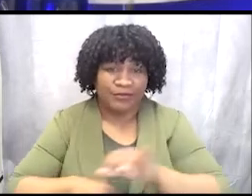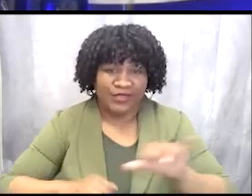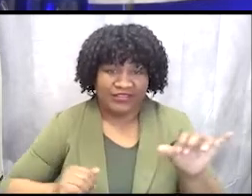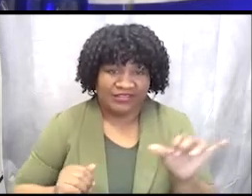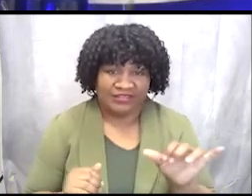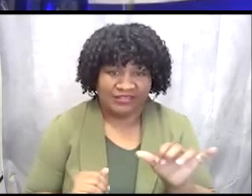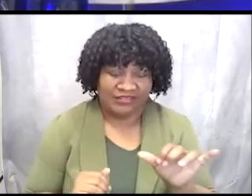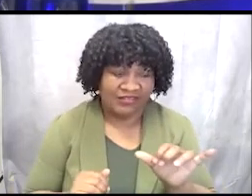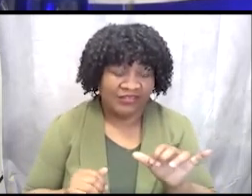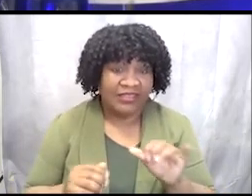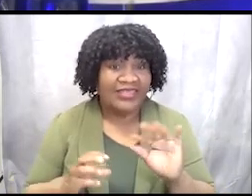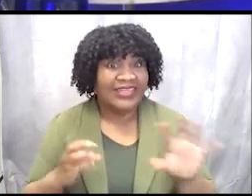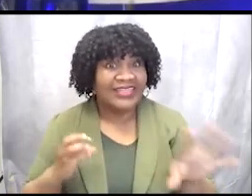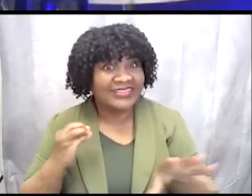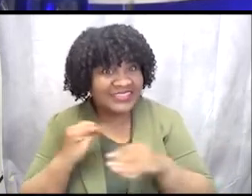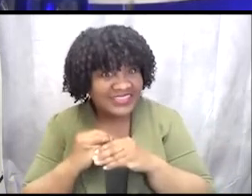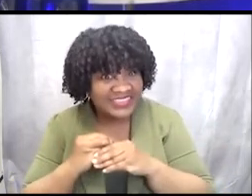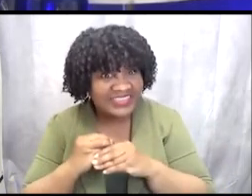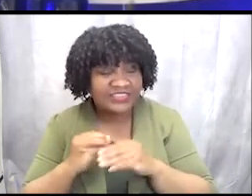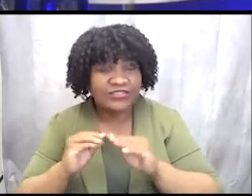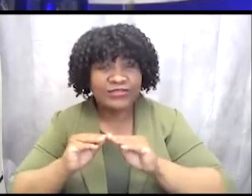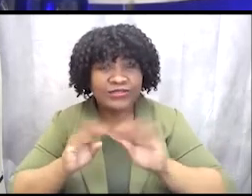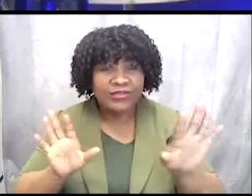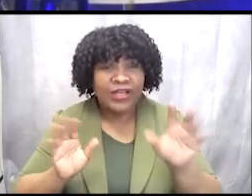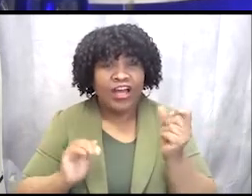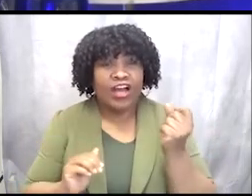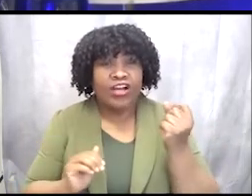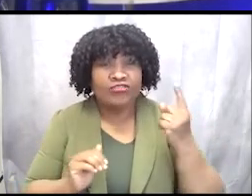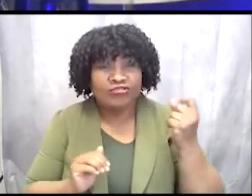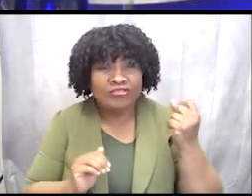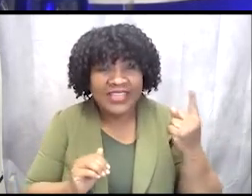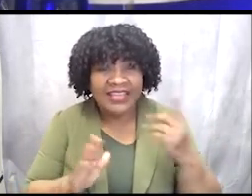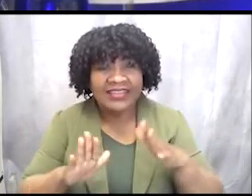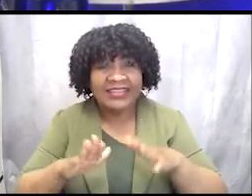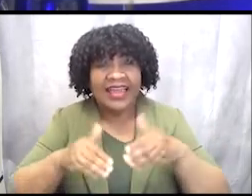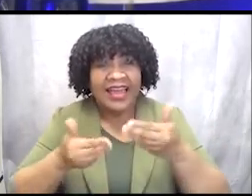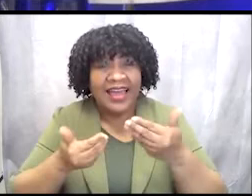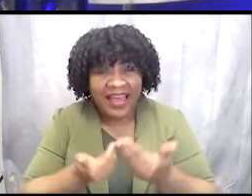It's in addition to understanding how our democracy